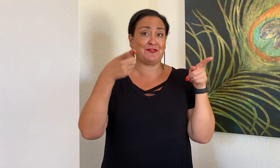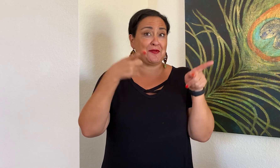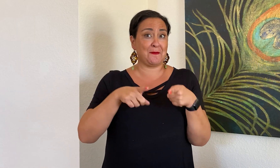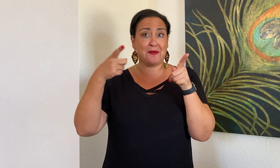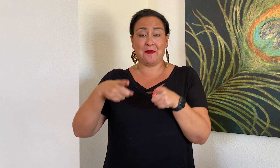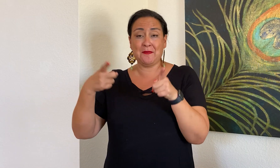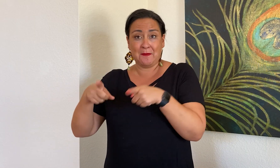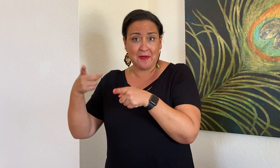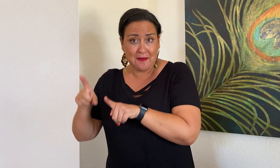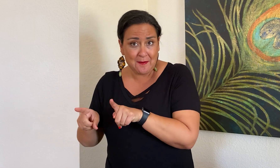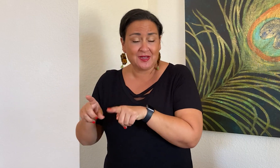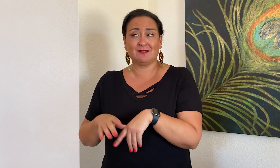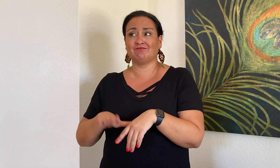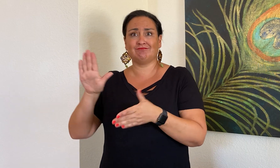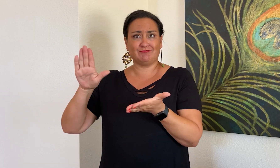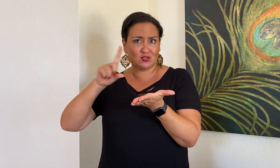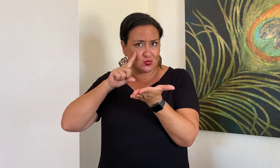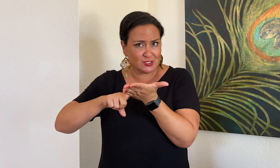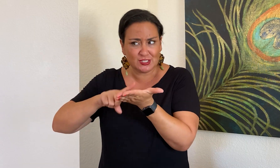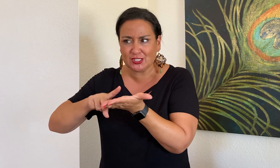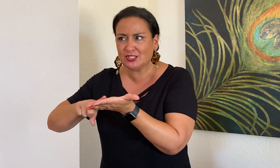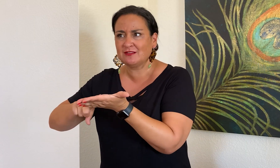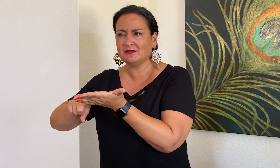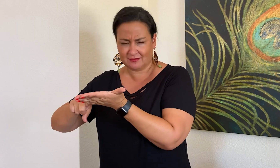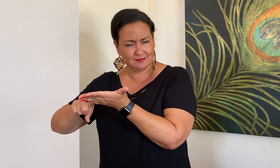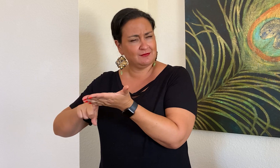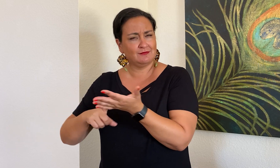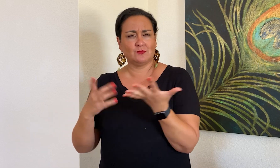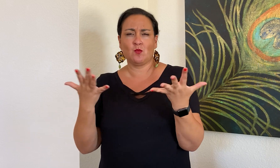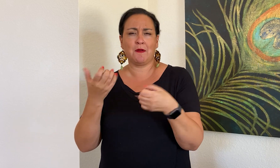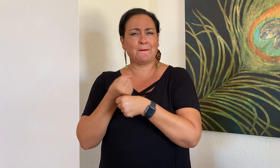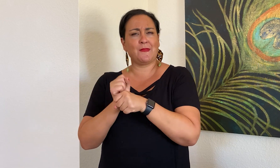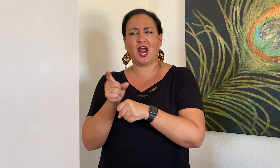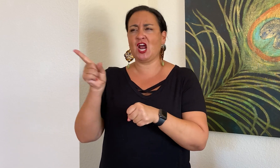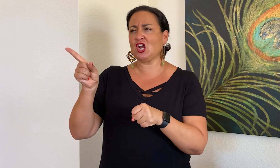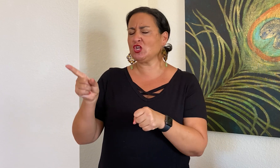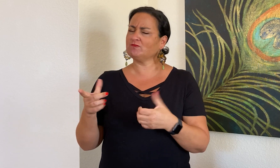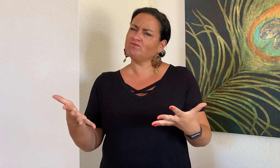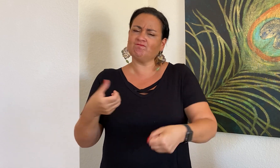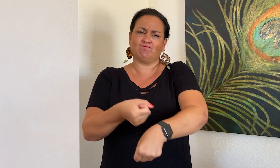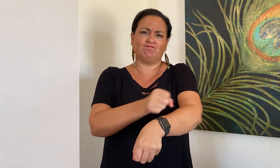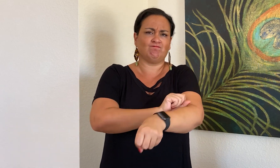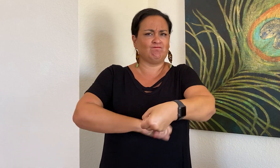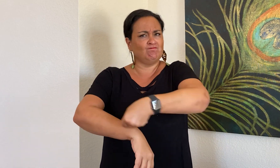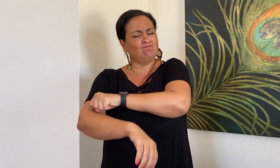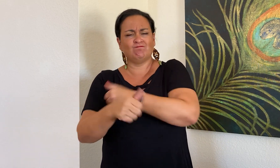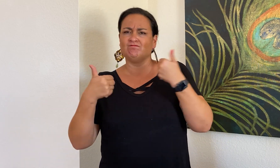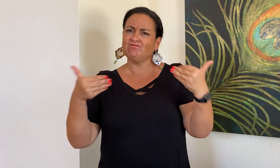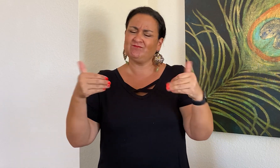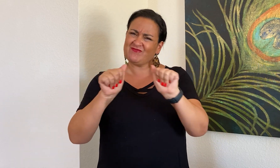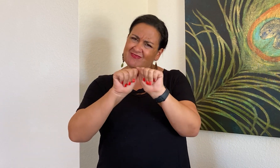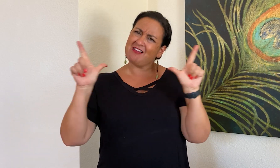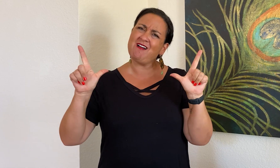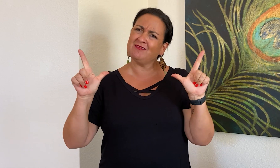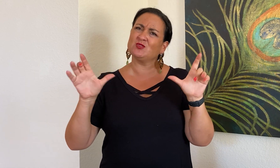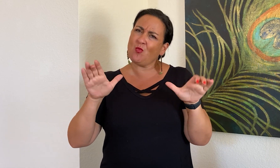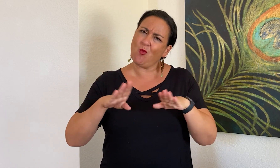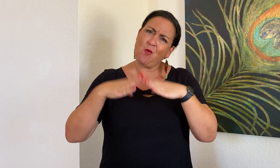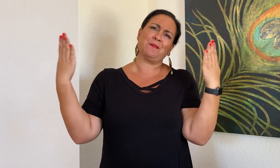After what has been happening and her research, what made her go ahead and share a vlog,